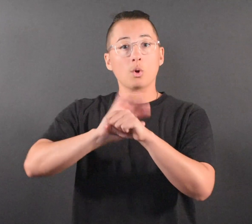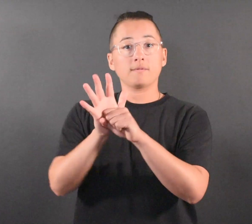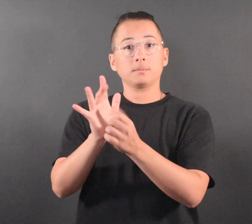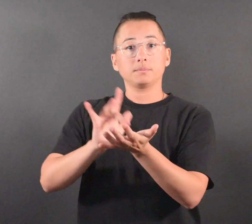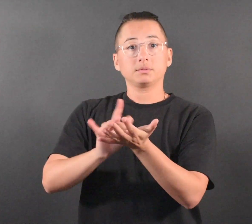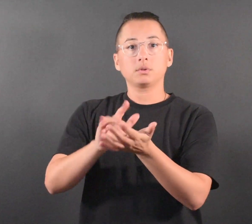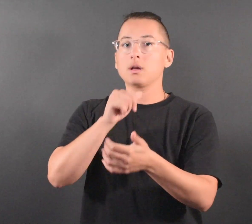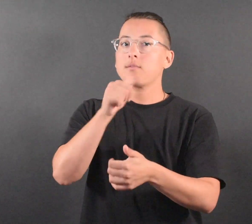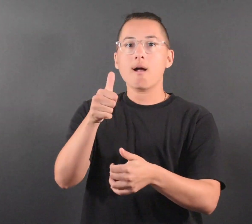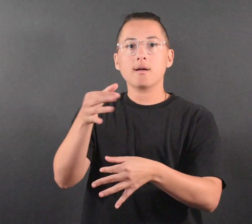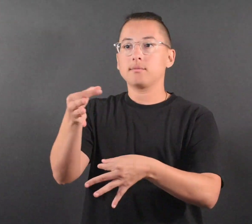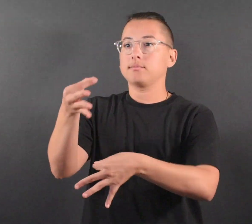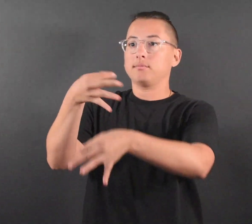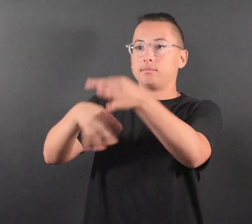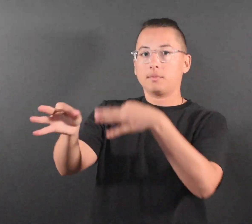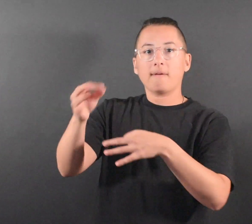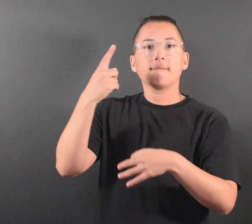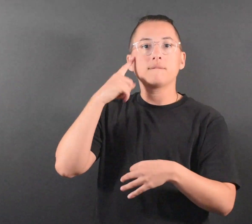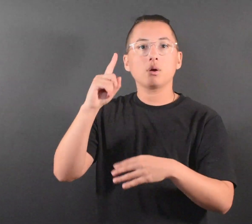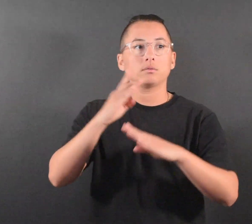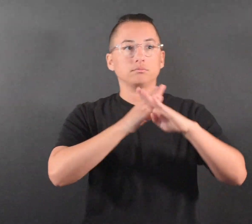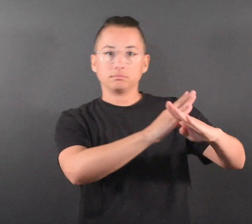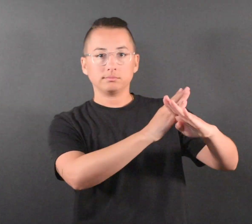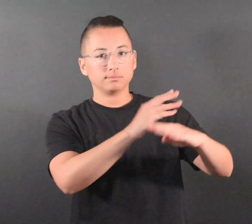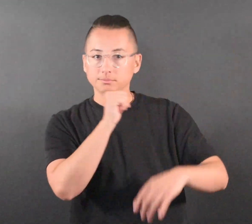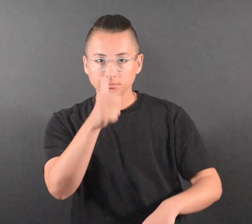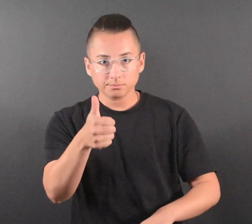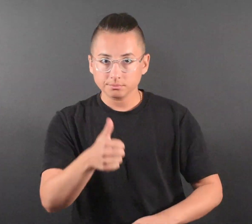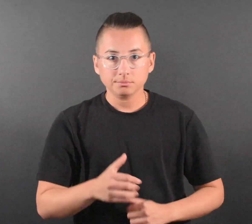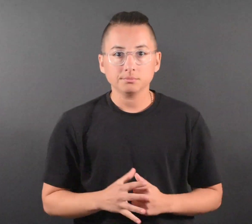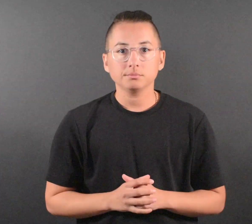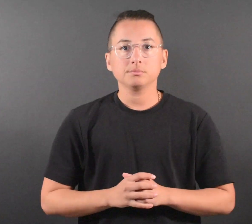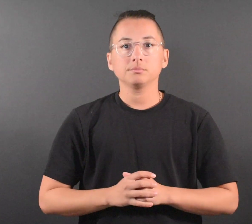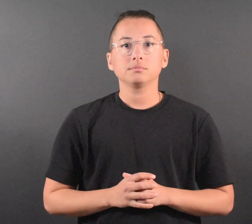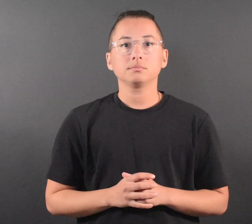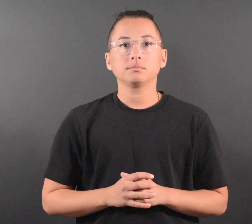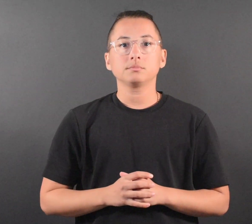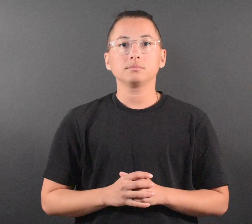COVID-19 medications are not a substitute for prevention.